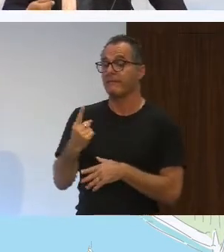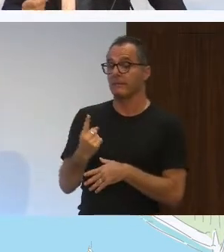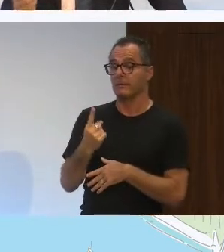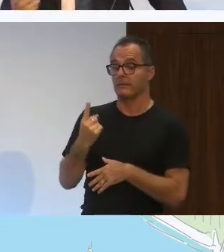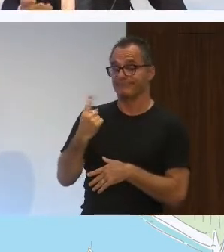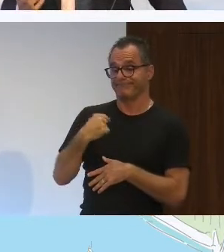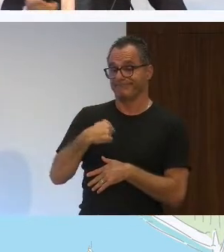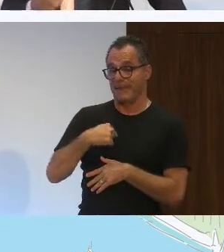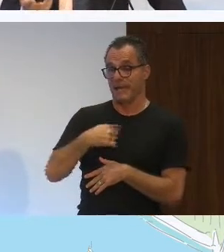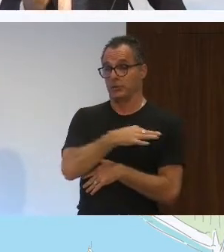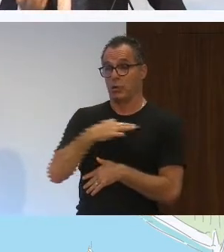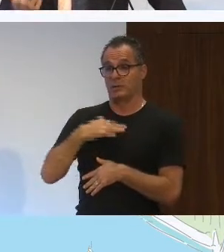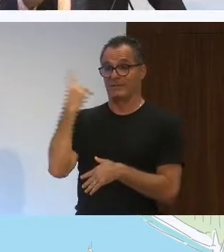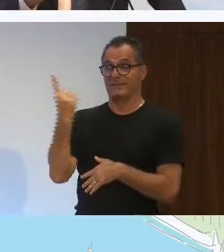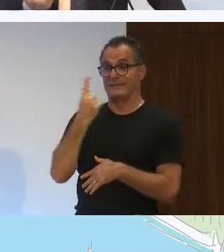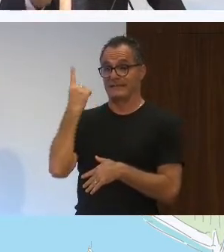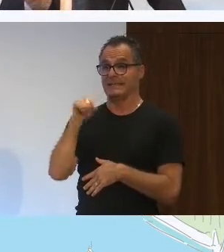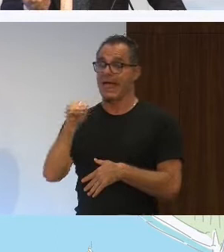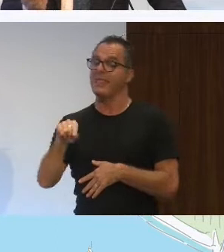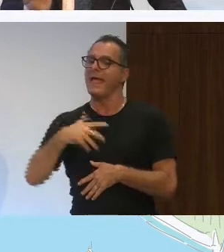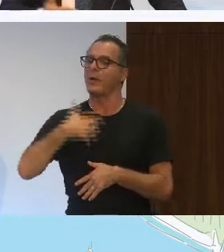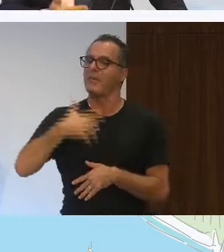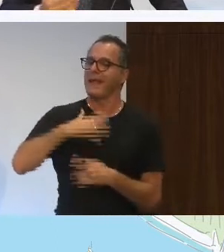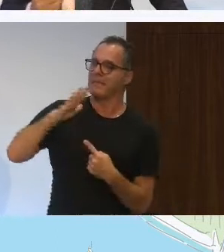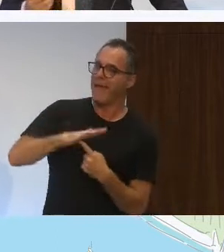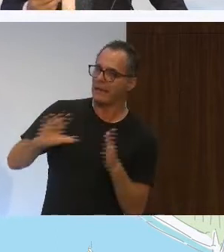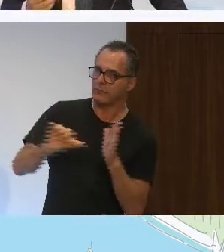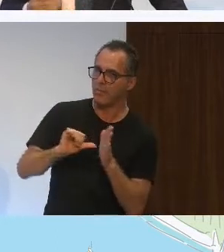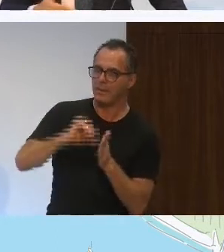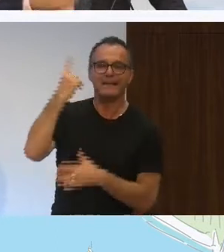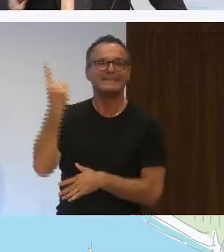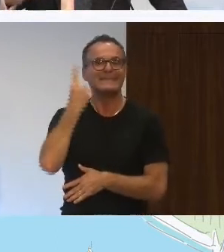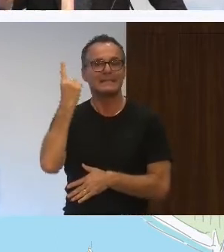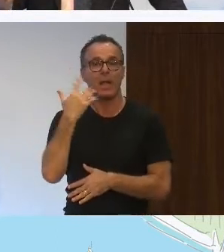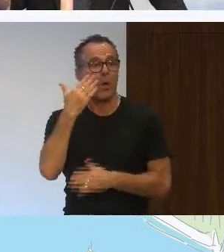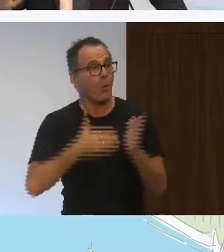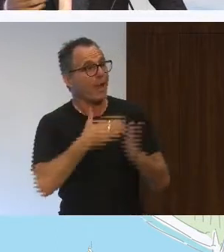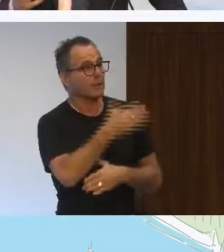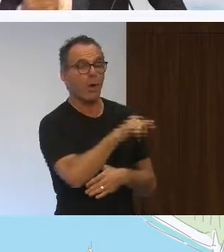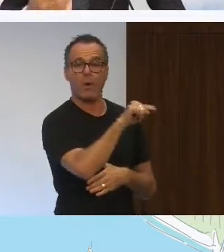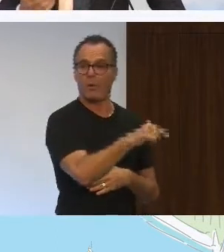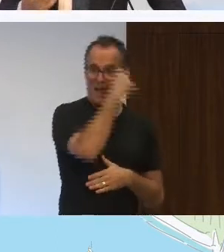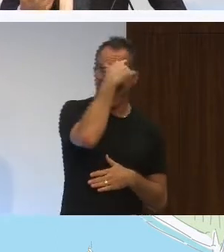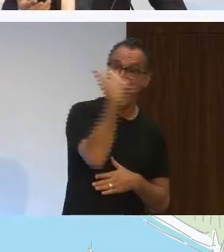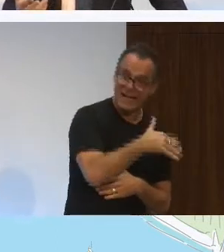they would complain of dizziness, the main being that the main problem and when they go to a headache specialist is usually headache their main problem.